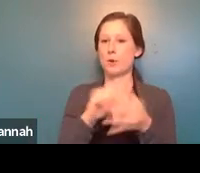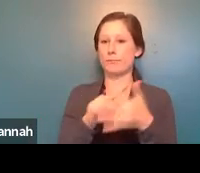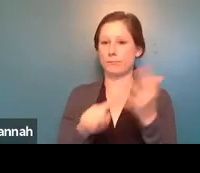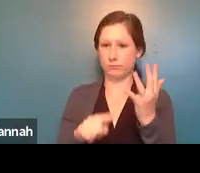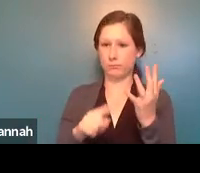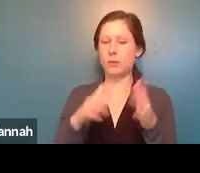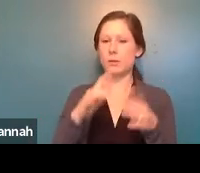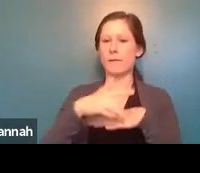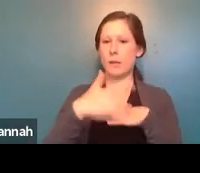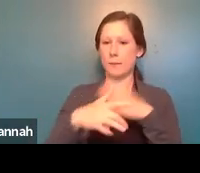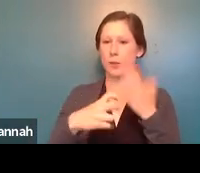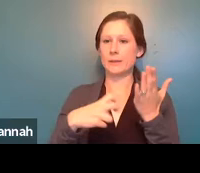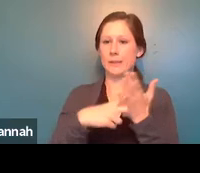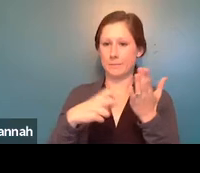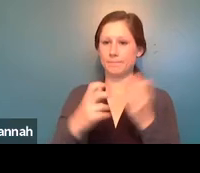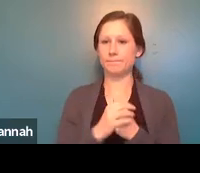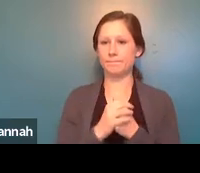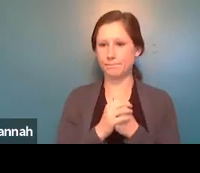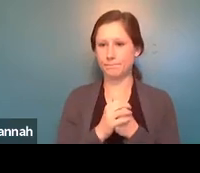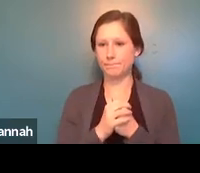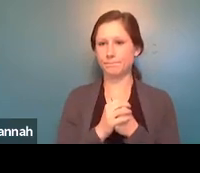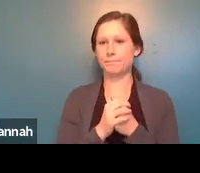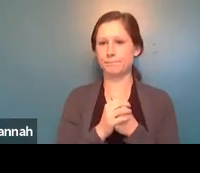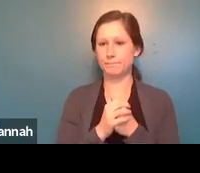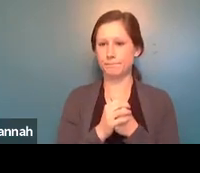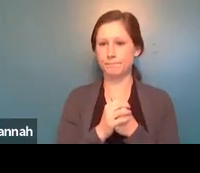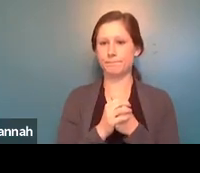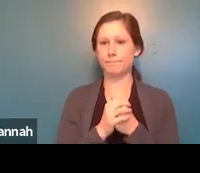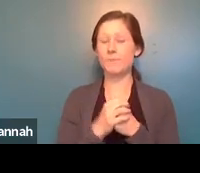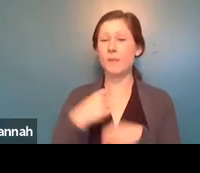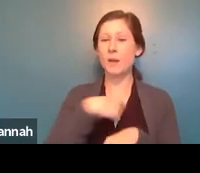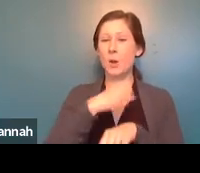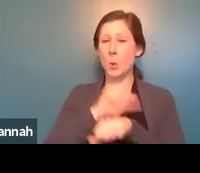pretty significantly. So we're working through all of our